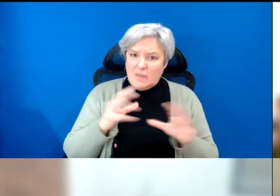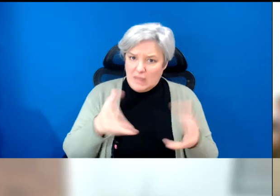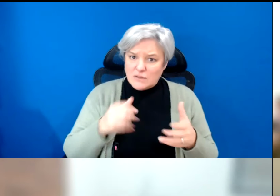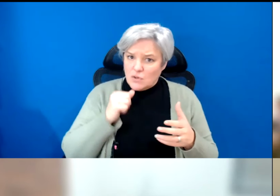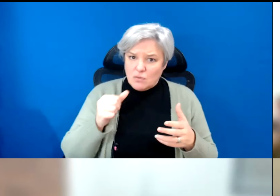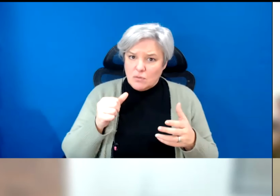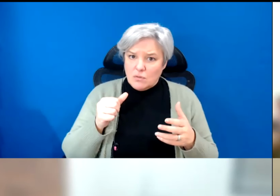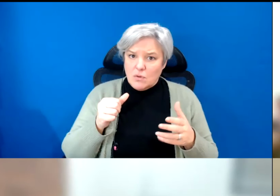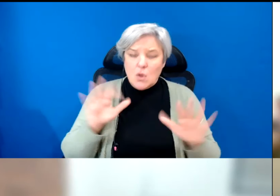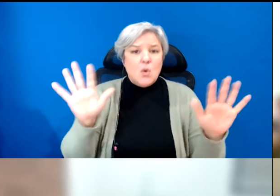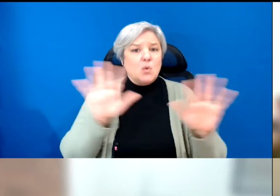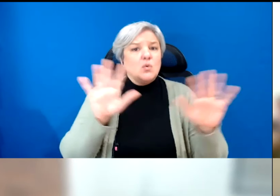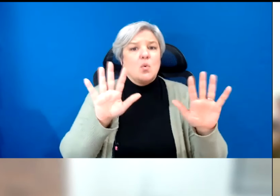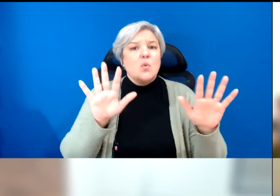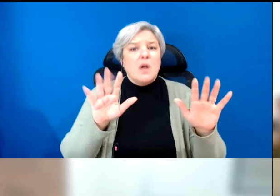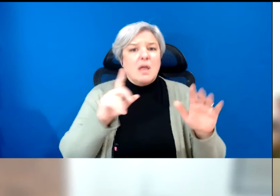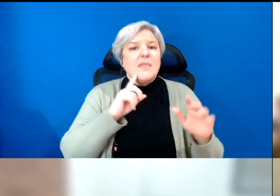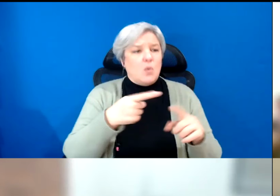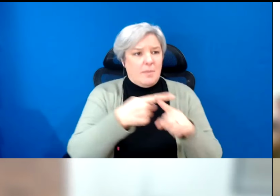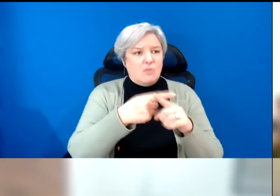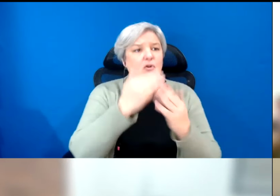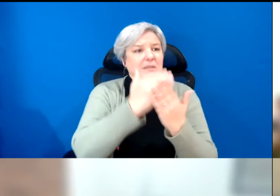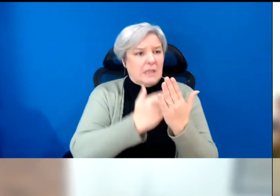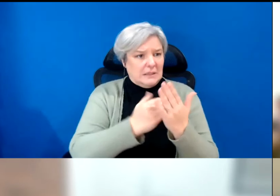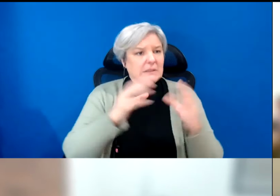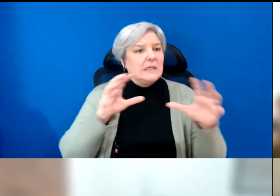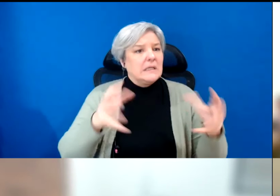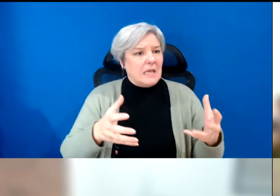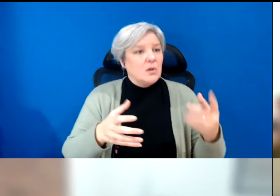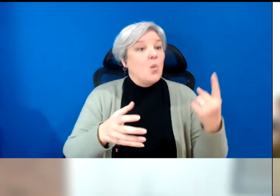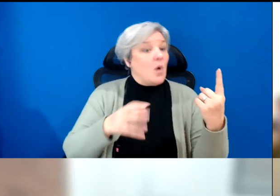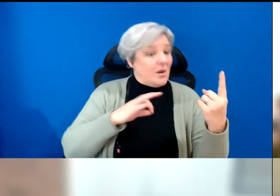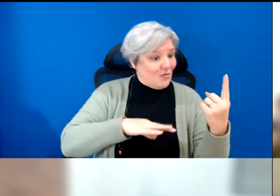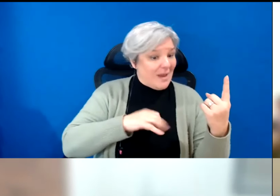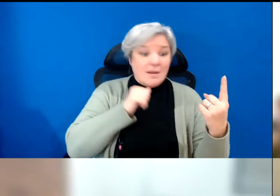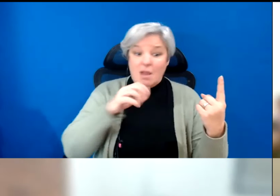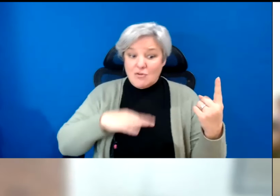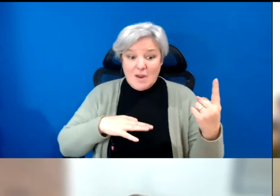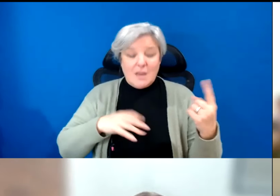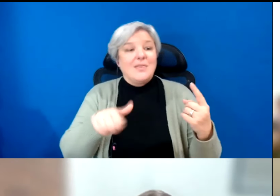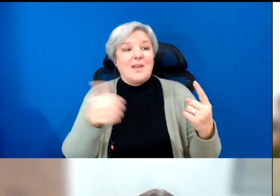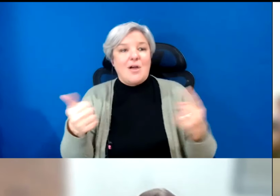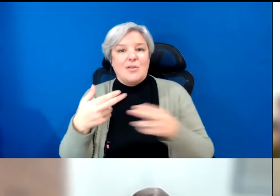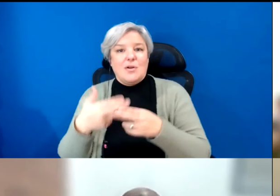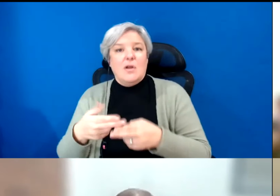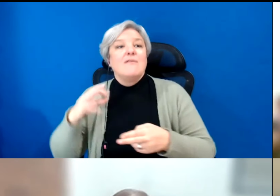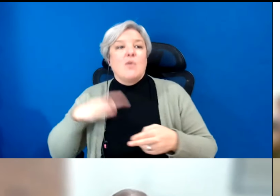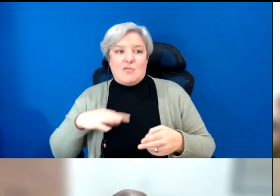No, there will be cross list of classes that one is credit, no credit. The other would be for credit.